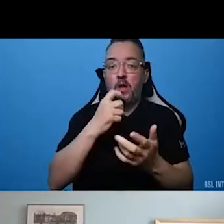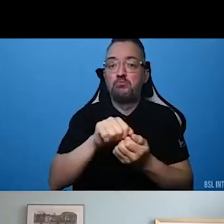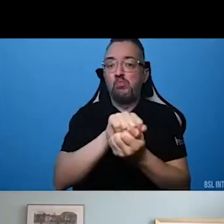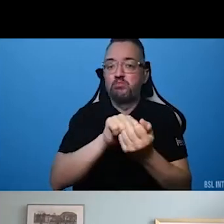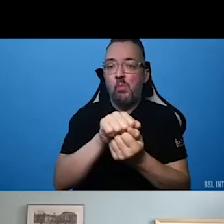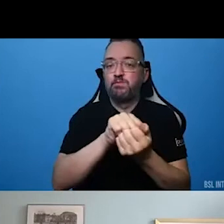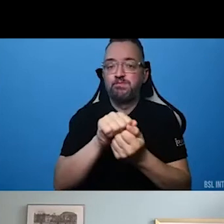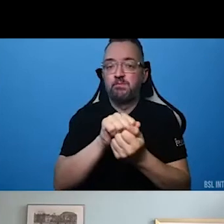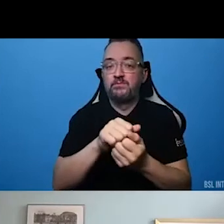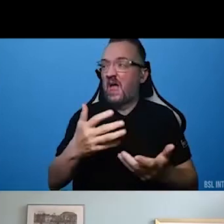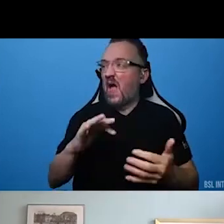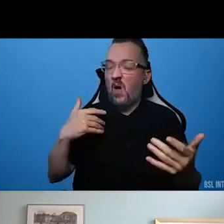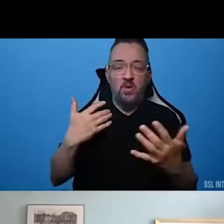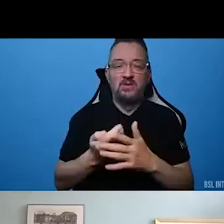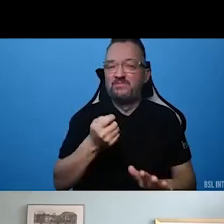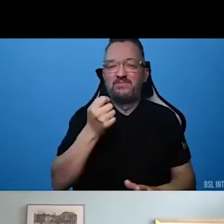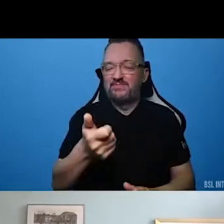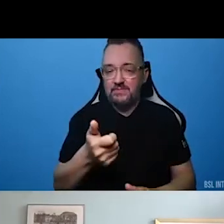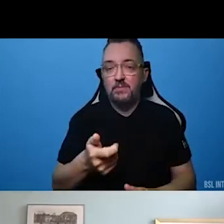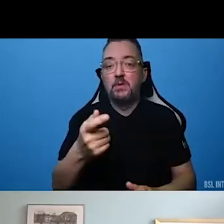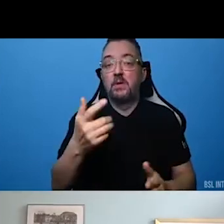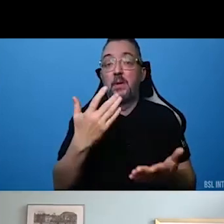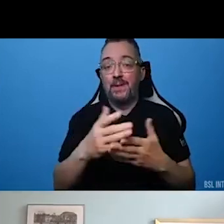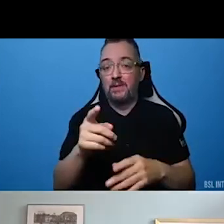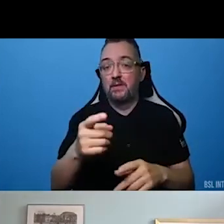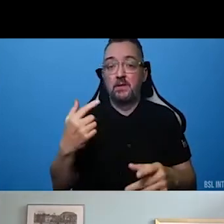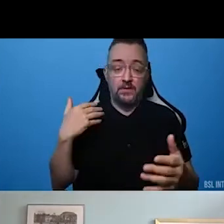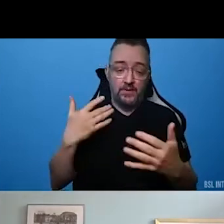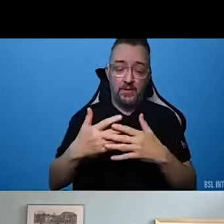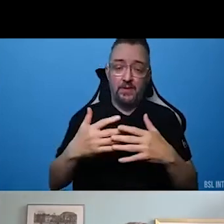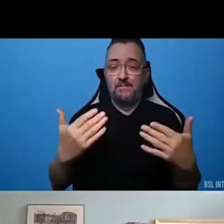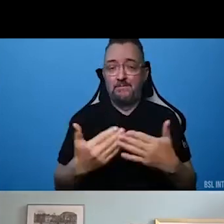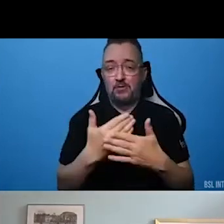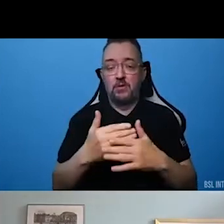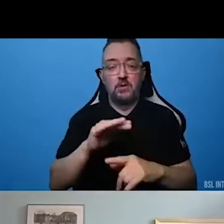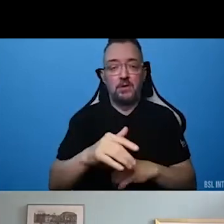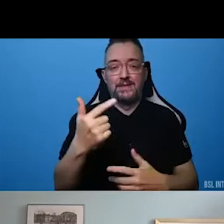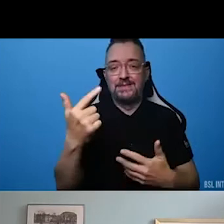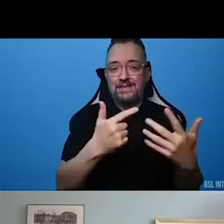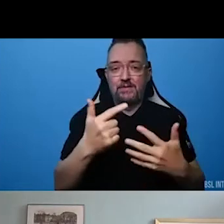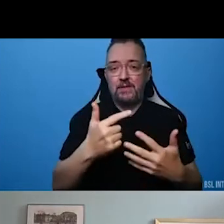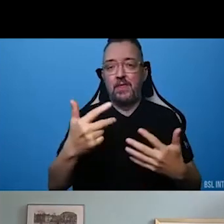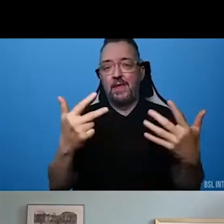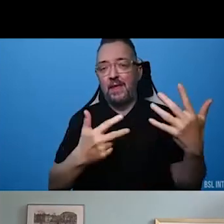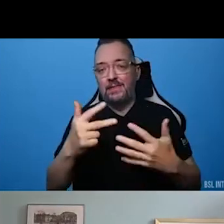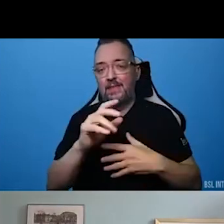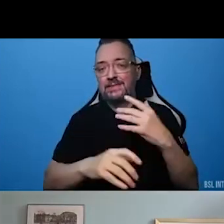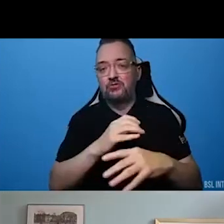We don't see it so much nowadays but it was particularly fashionable all the way through the 17th and 18th centuries particularly amongst the upper classes